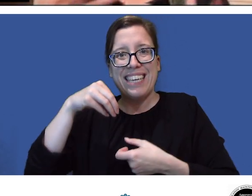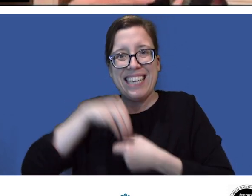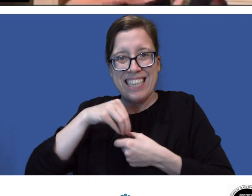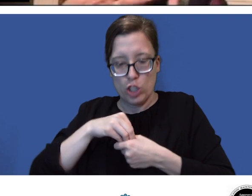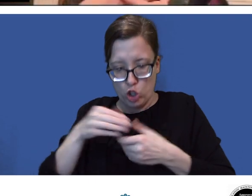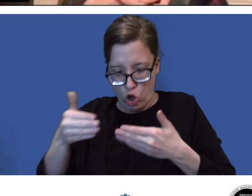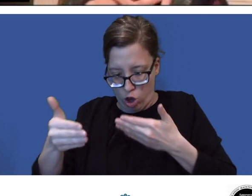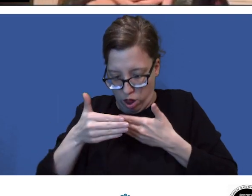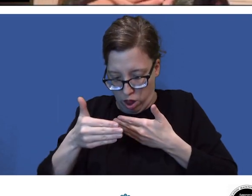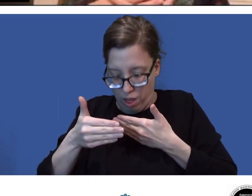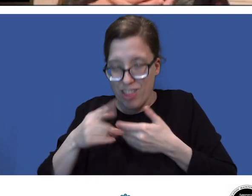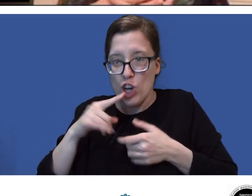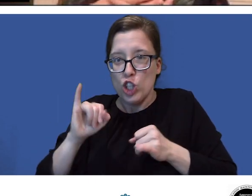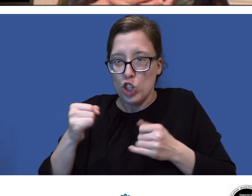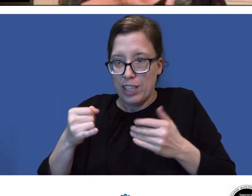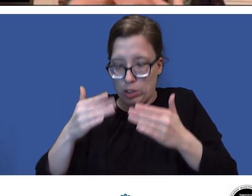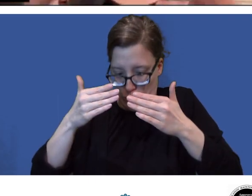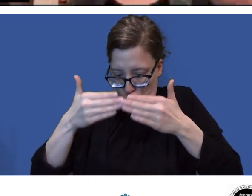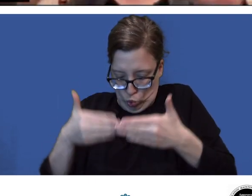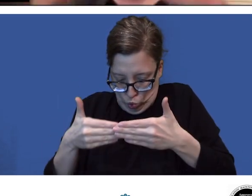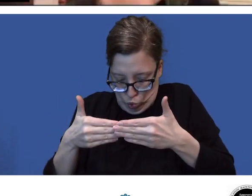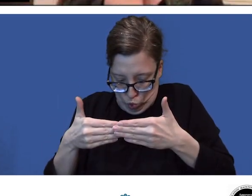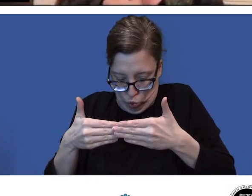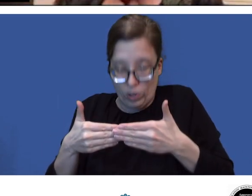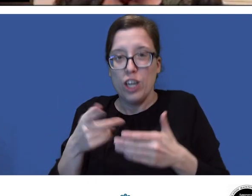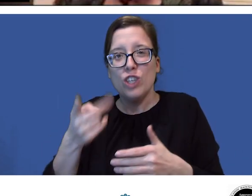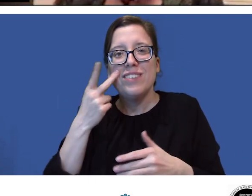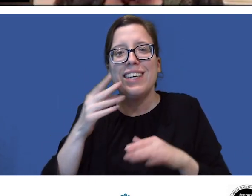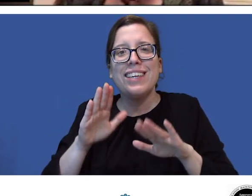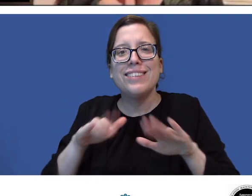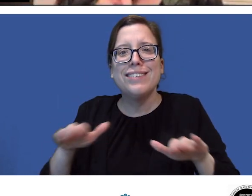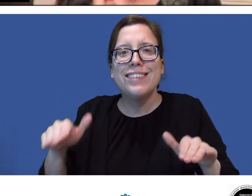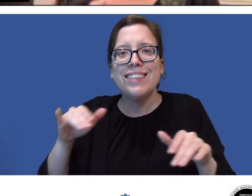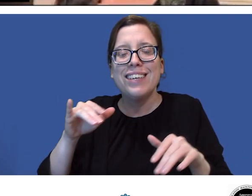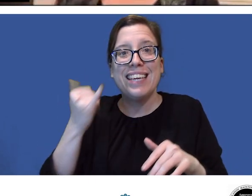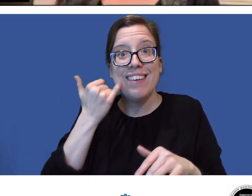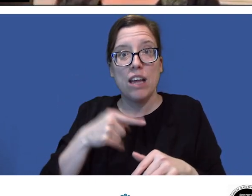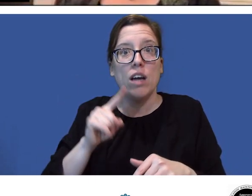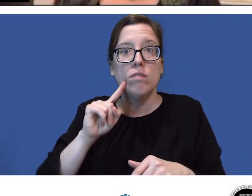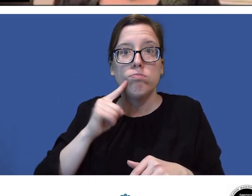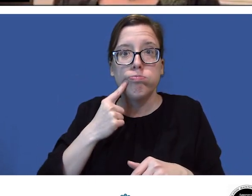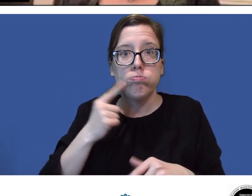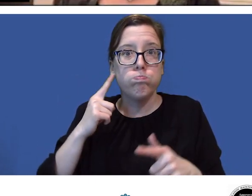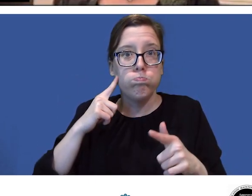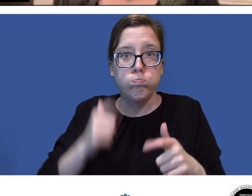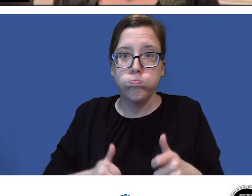They are internal, right? They're just in here. And you've seen little kids, if they